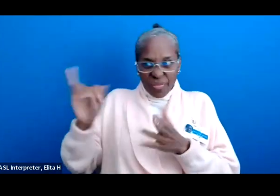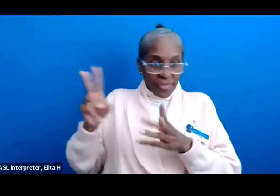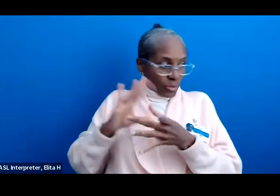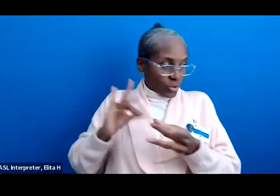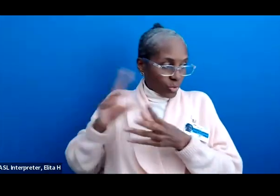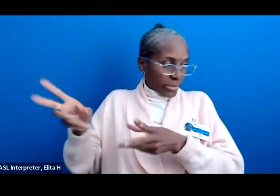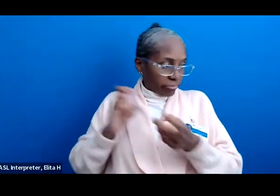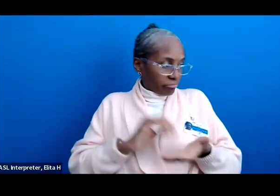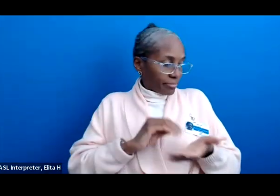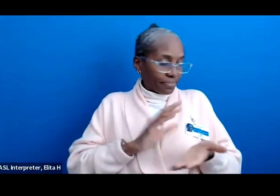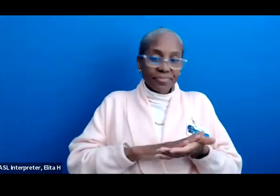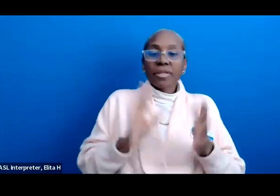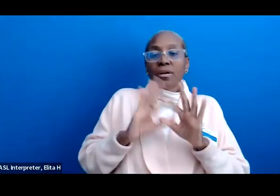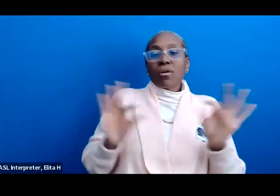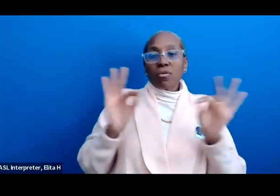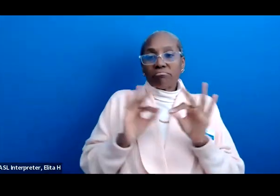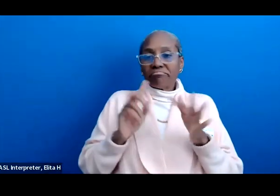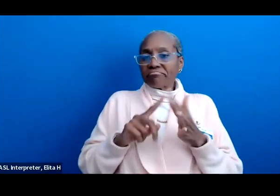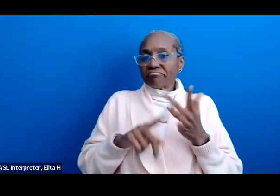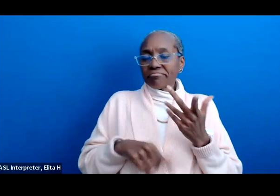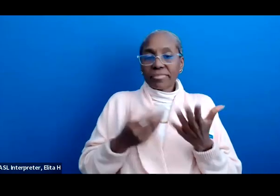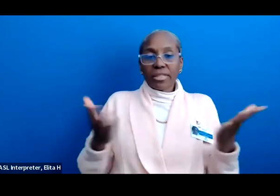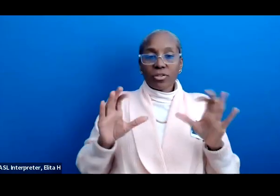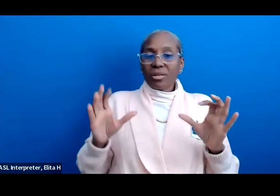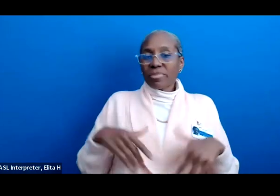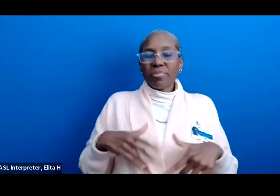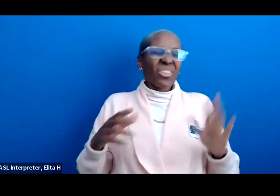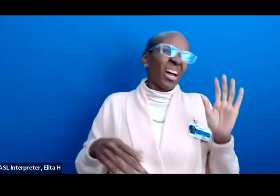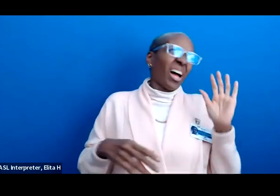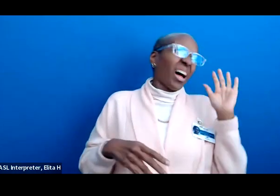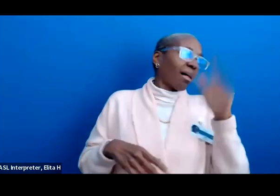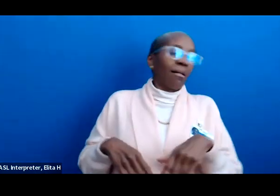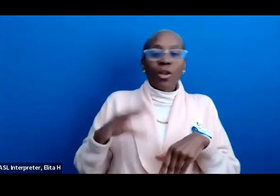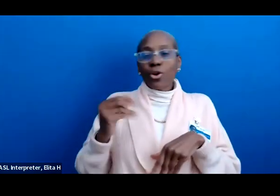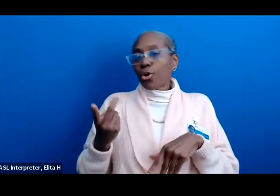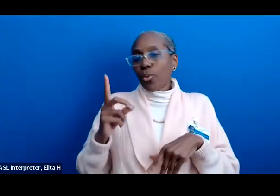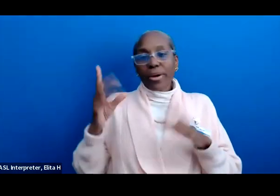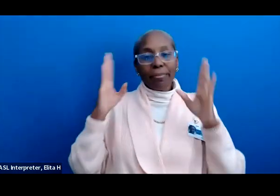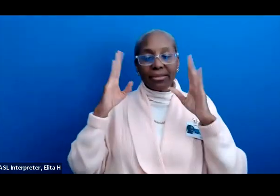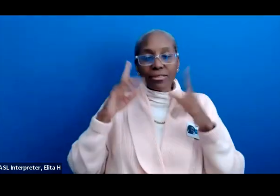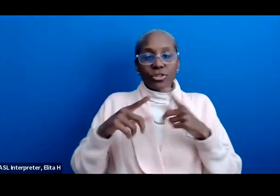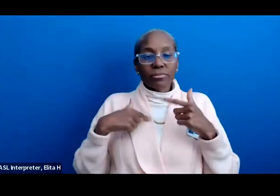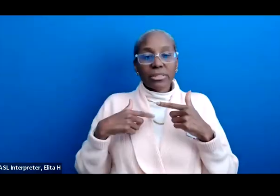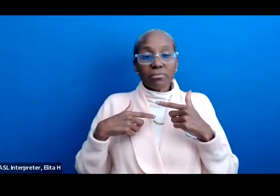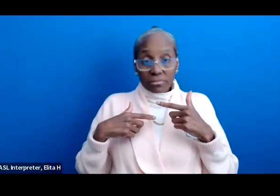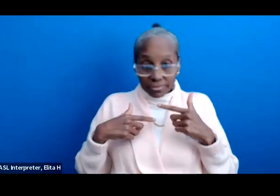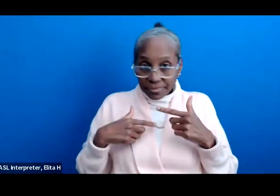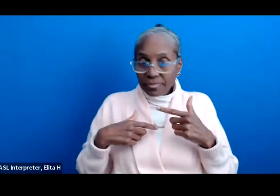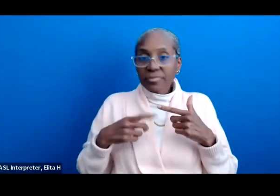These are all important things to do. And people think, “Oh, nobody's paying attention to me.” But they are.